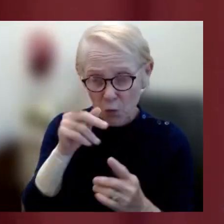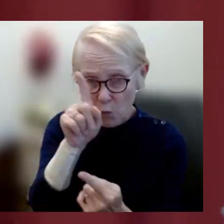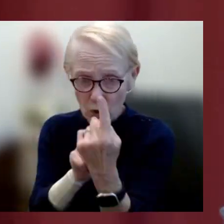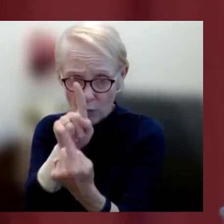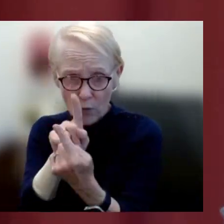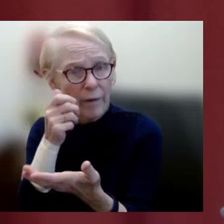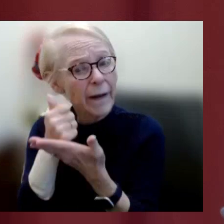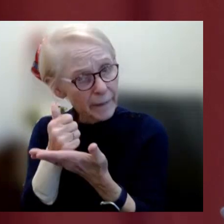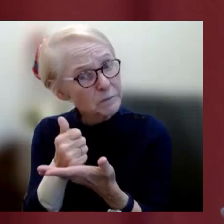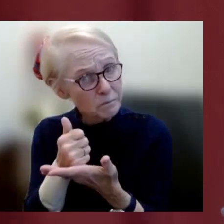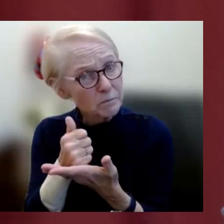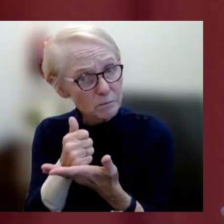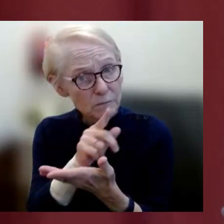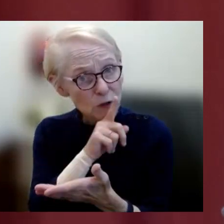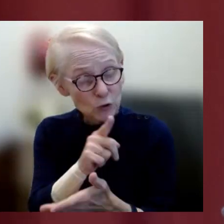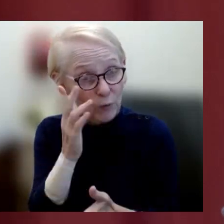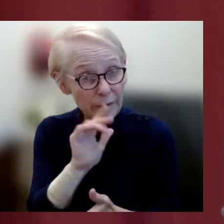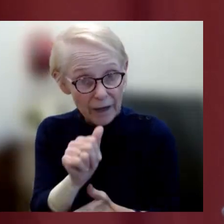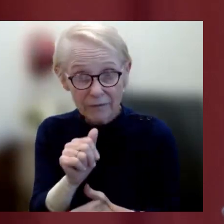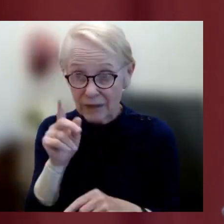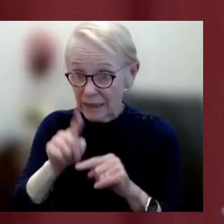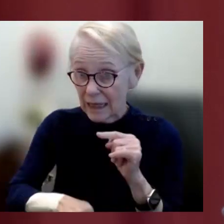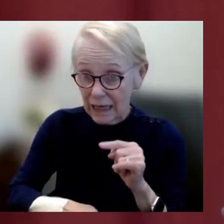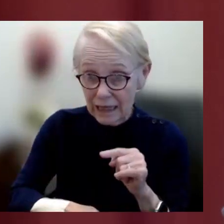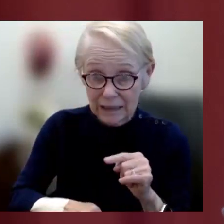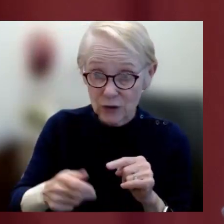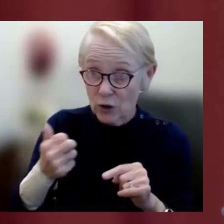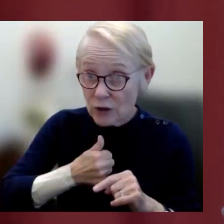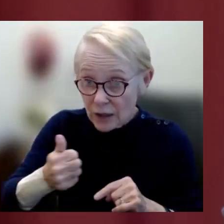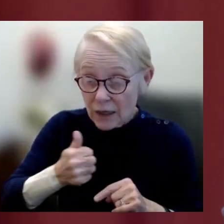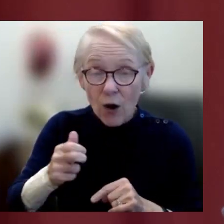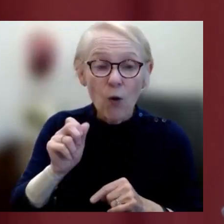um you know whether if someone can't make it to the transportation session or uh or they come